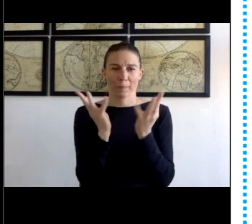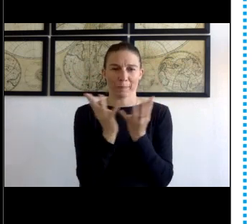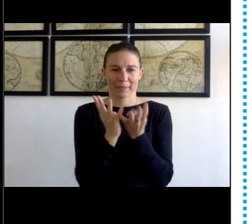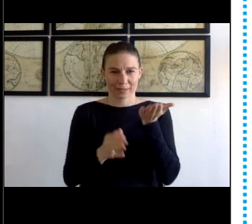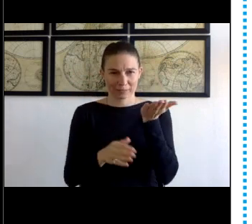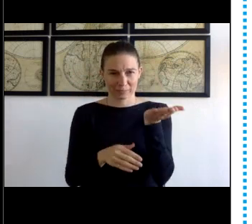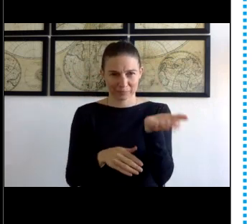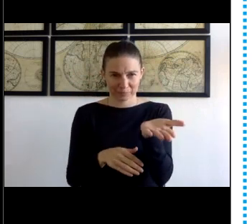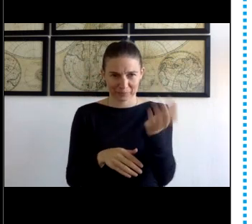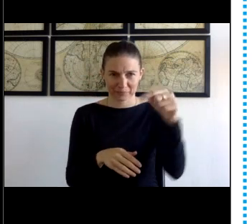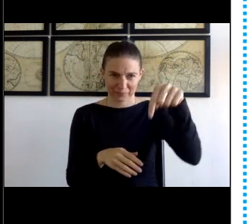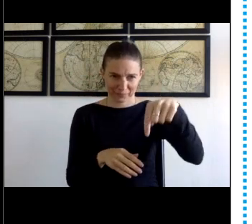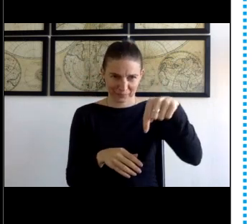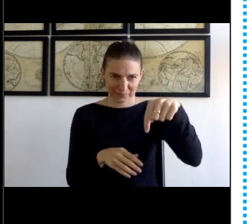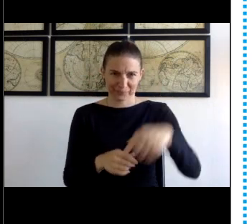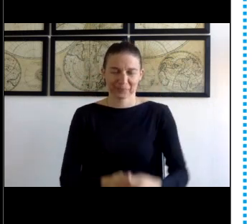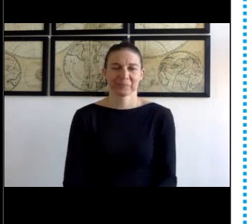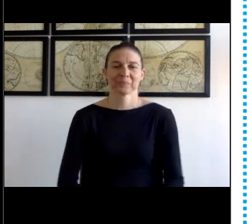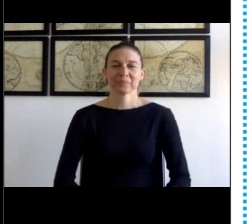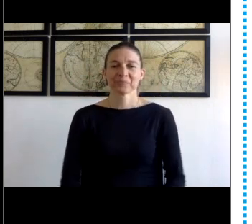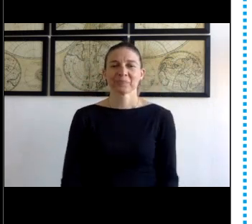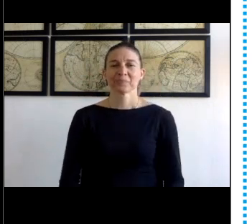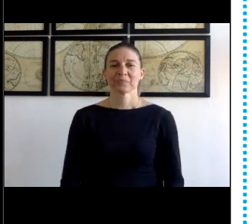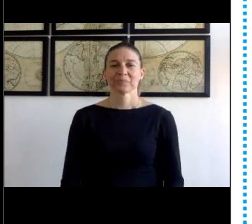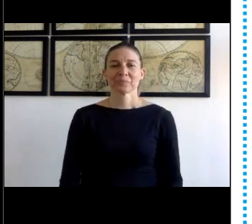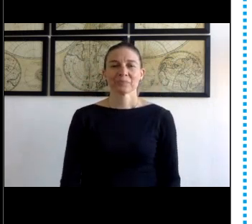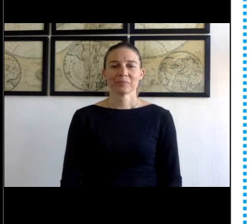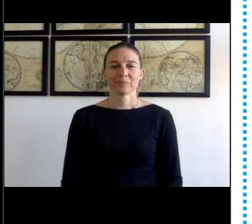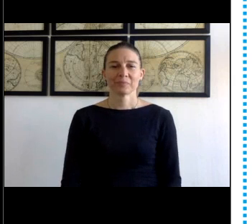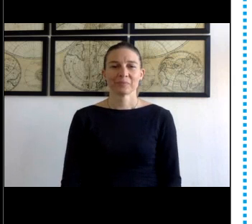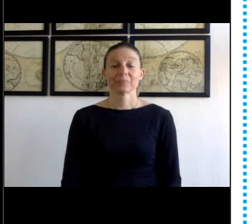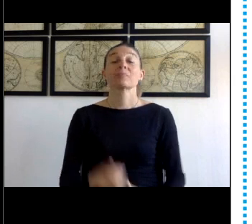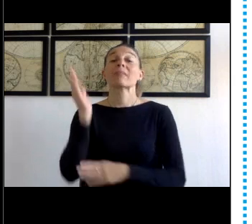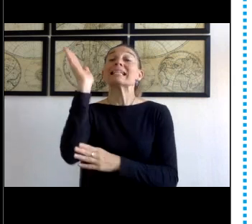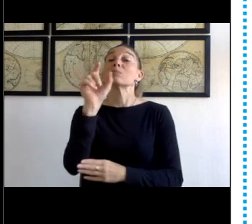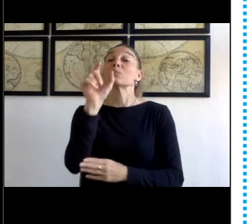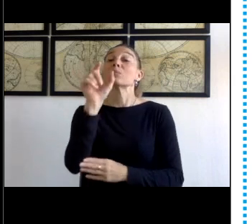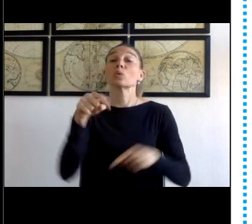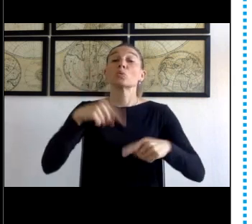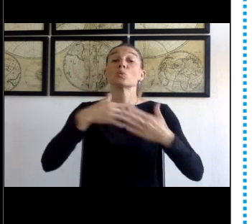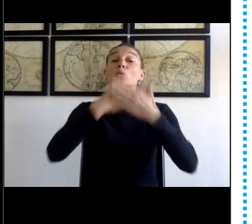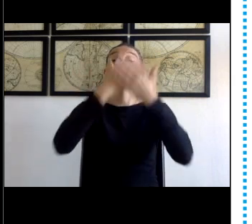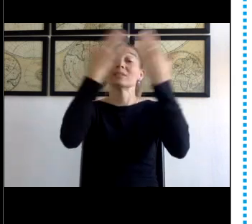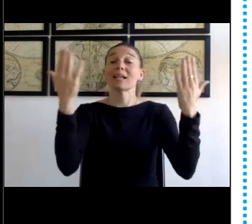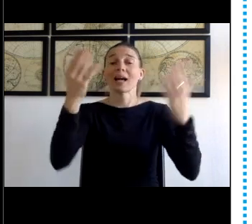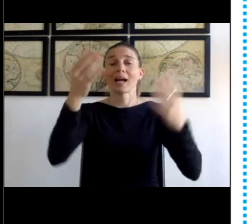Next slide, please. And for today you have expert speakers from the EDF team.